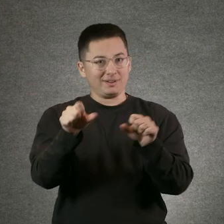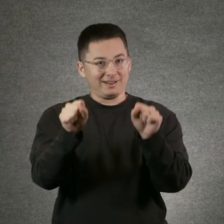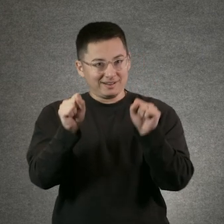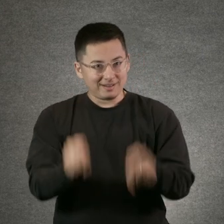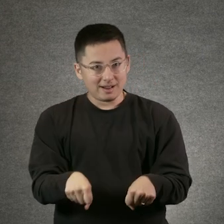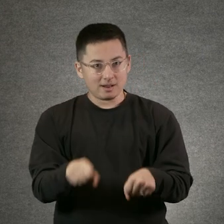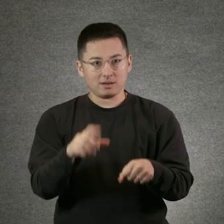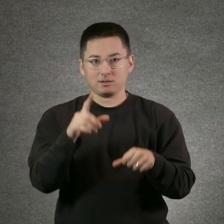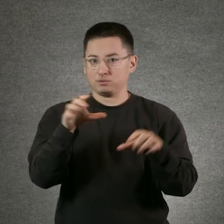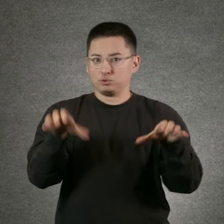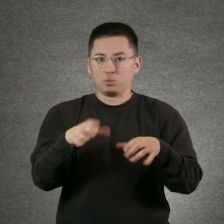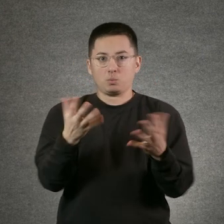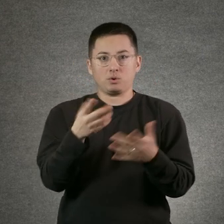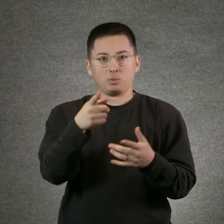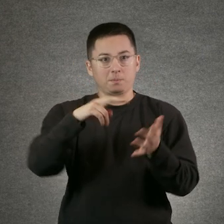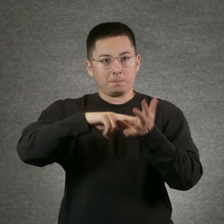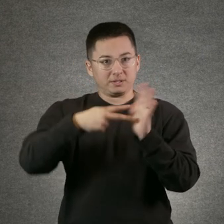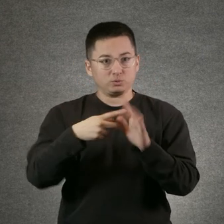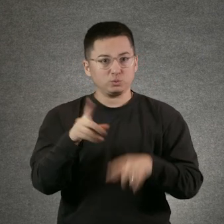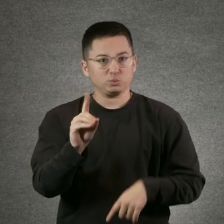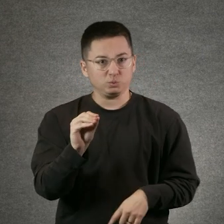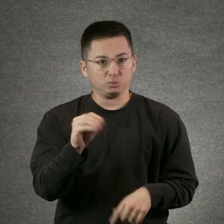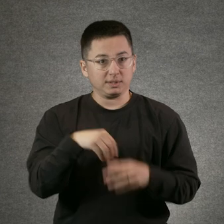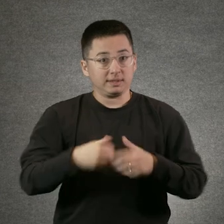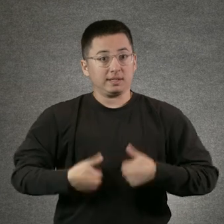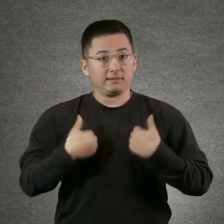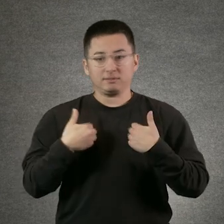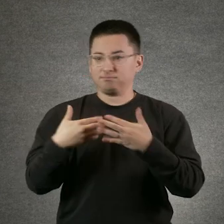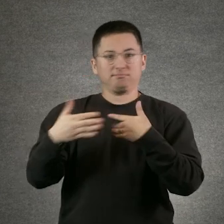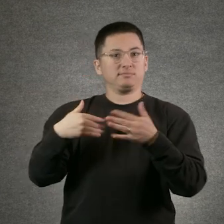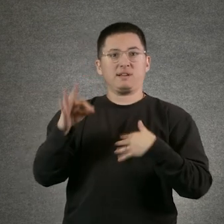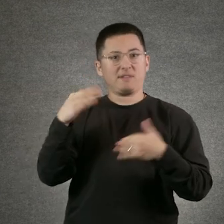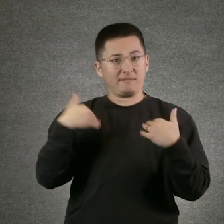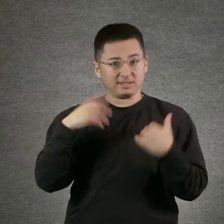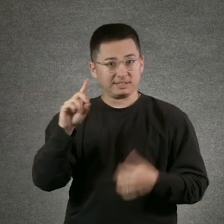be and do whatever you are meant to be despite having a disability.